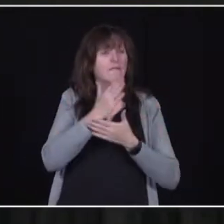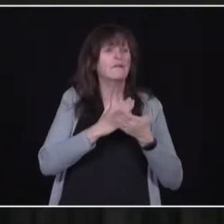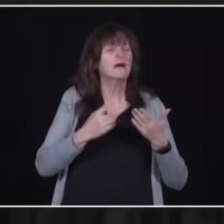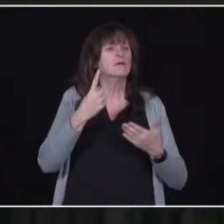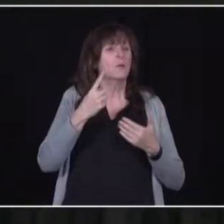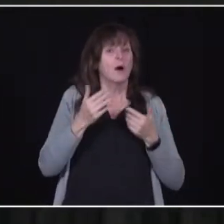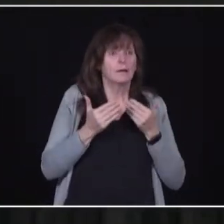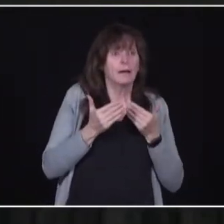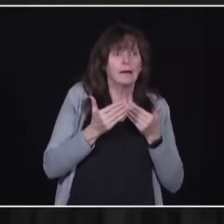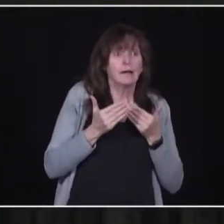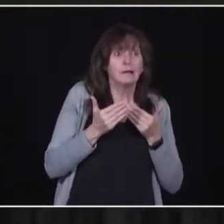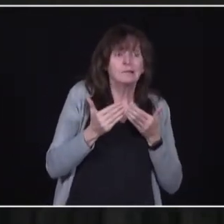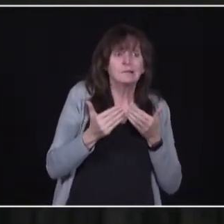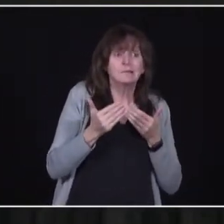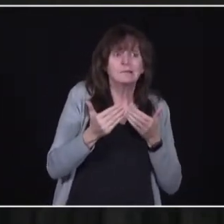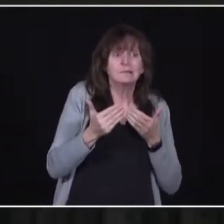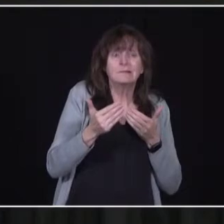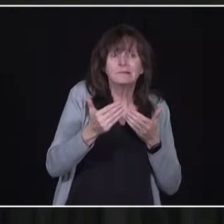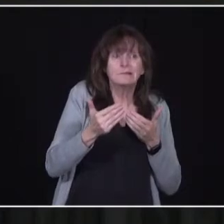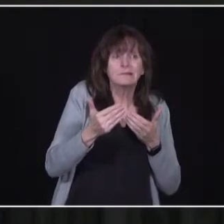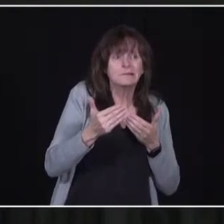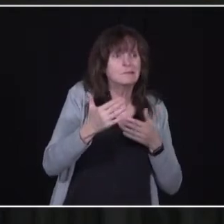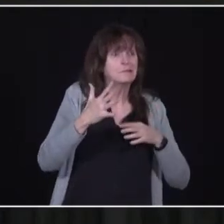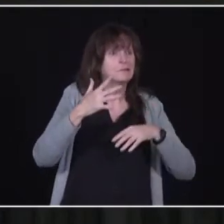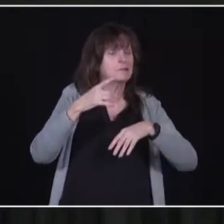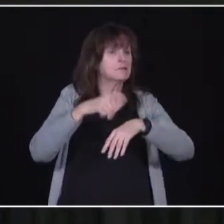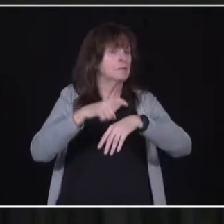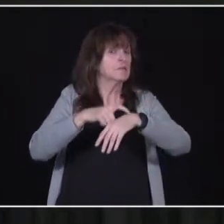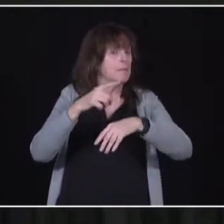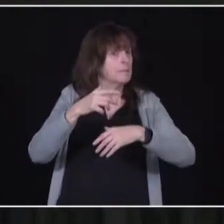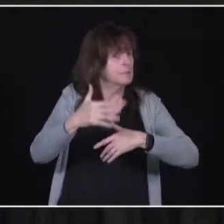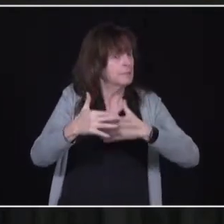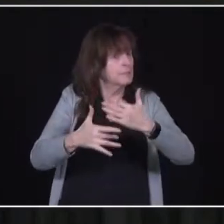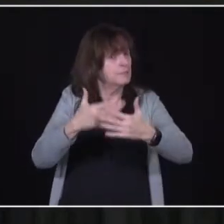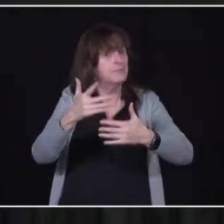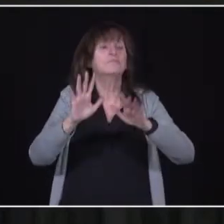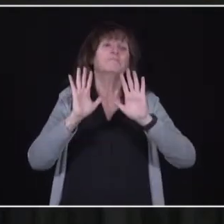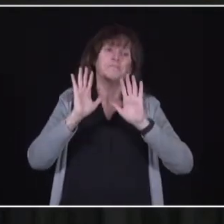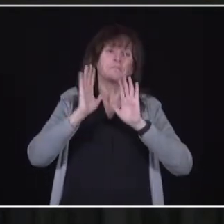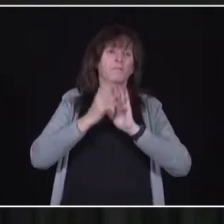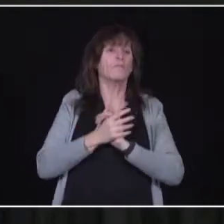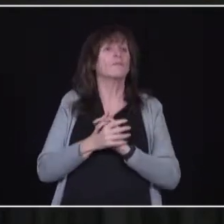really just focusing on phase 1 and we have a ways to go still on that.